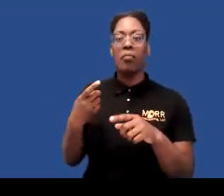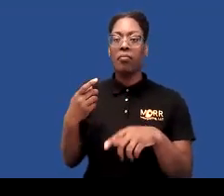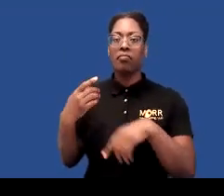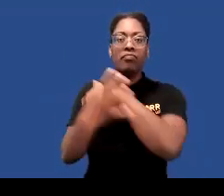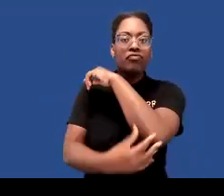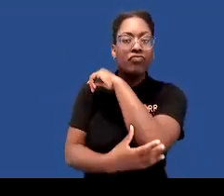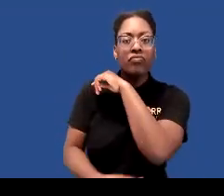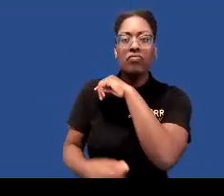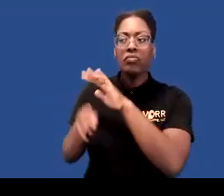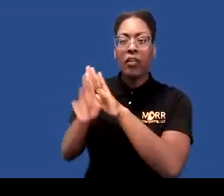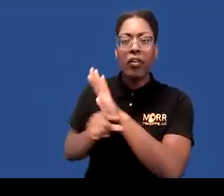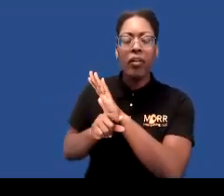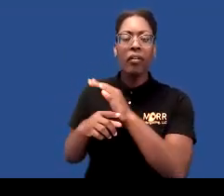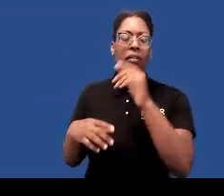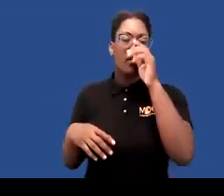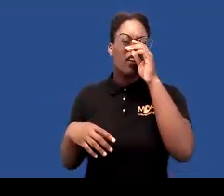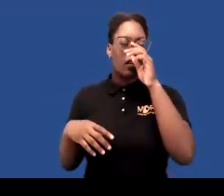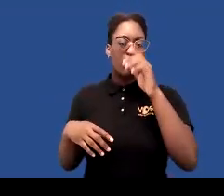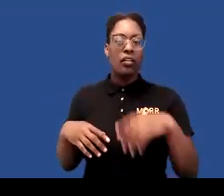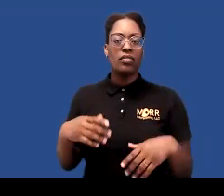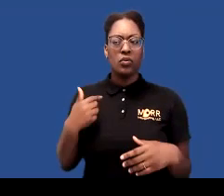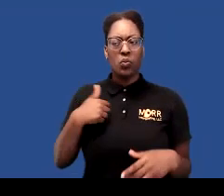So we're all kind of coming from these nonstandard discourses.